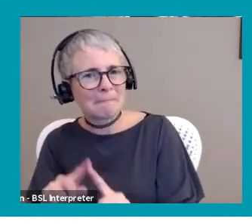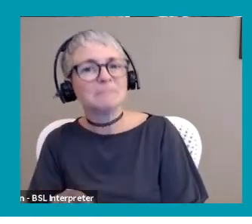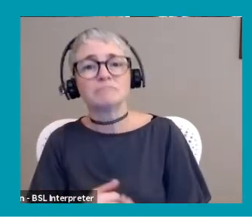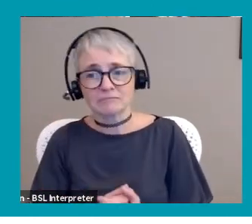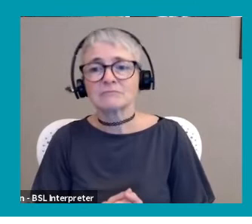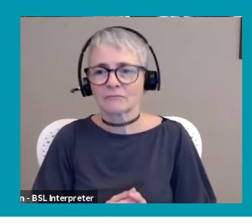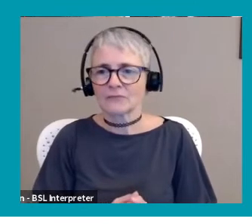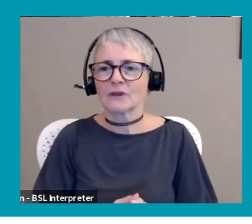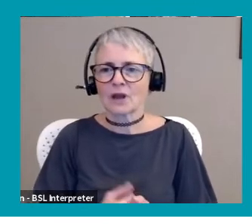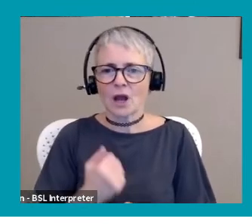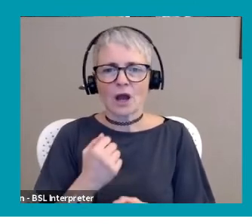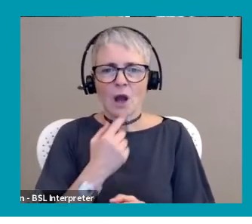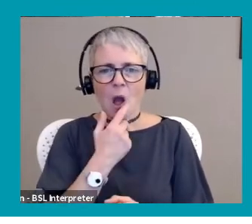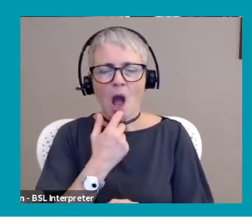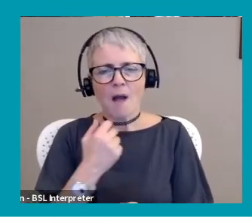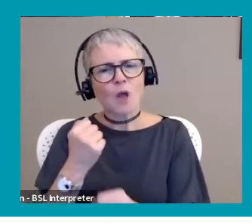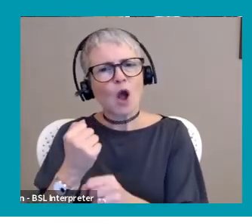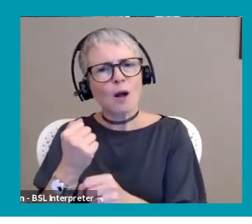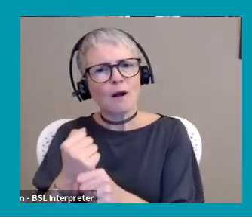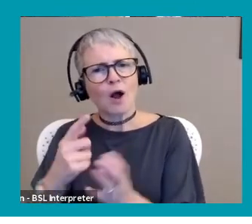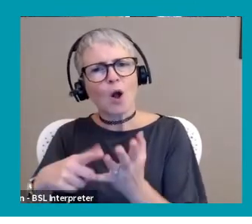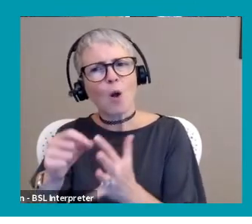I would be keen to find out how you use snapshot and Instagram.